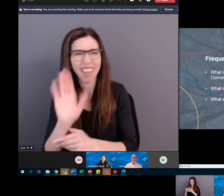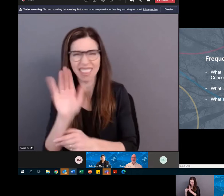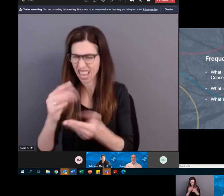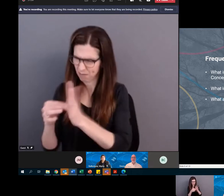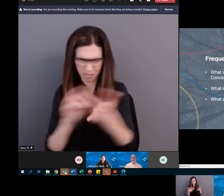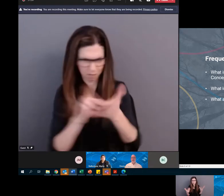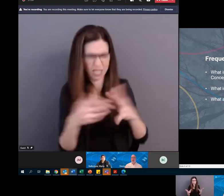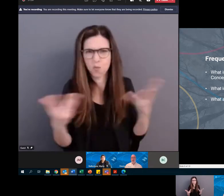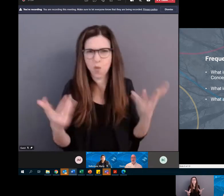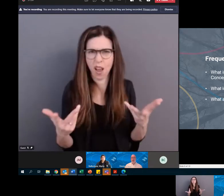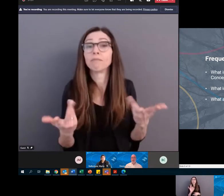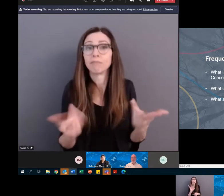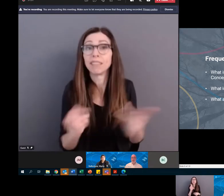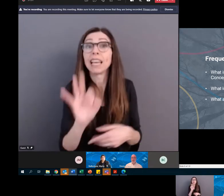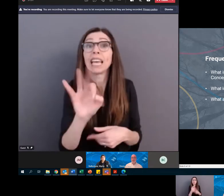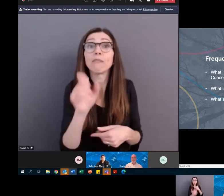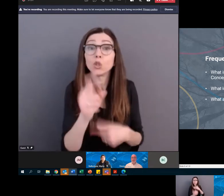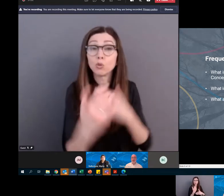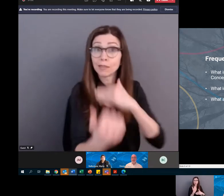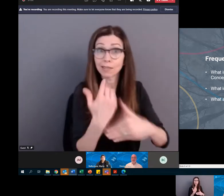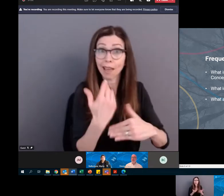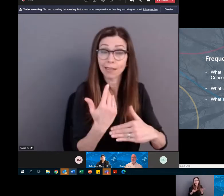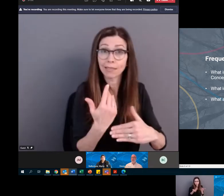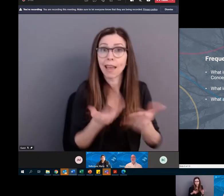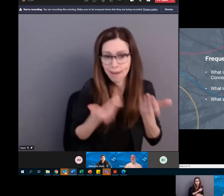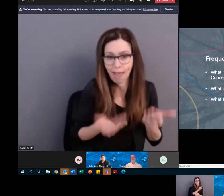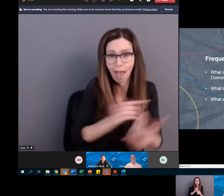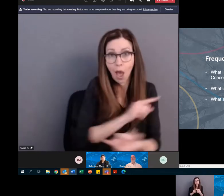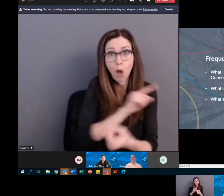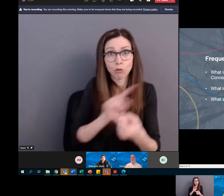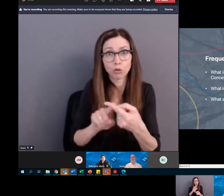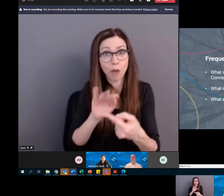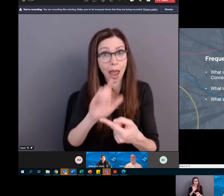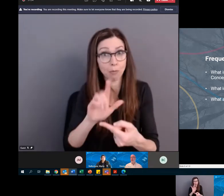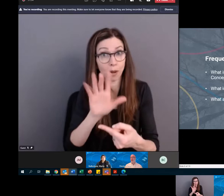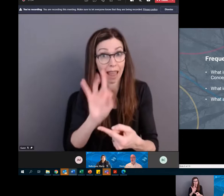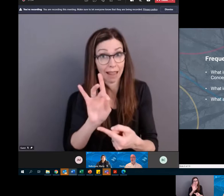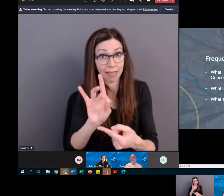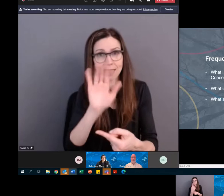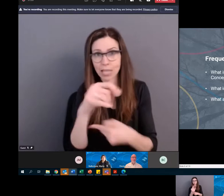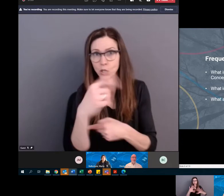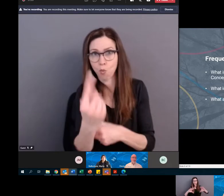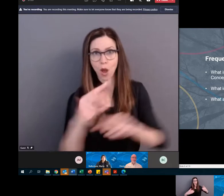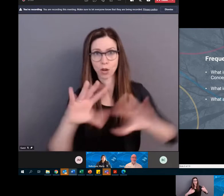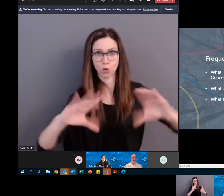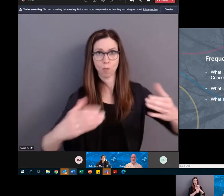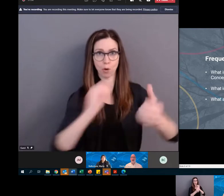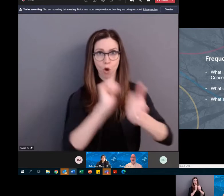submitted between now and April 8th will be put into the